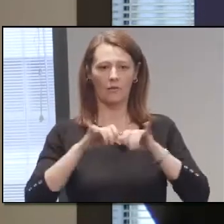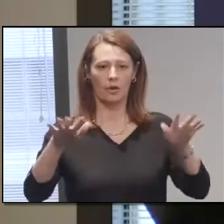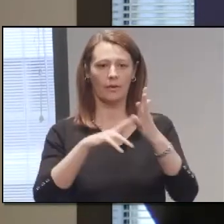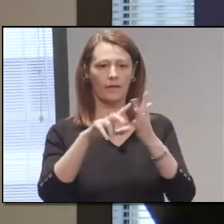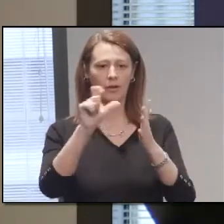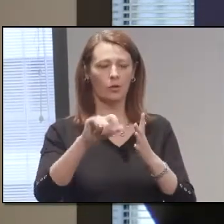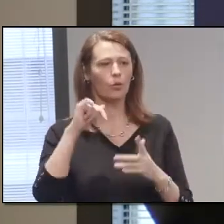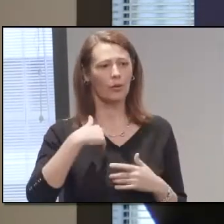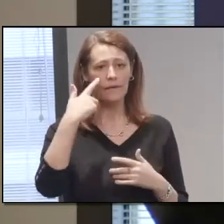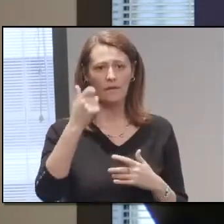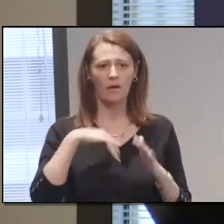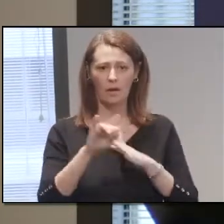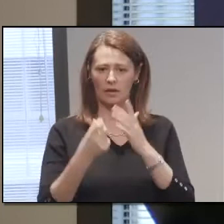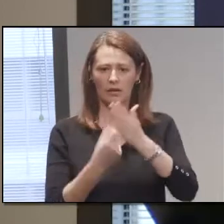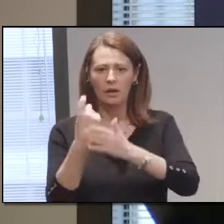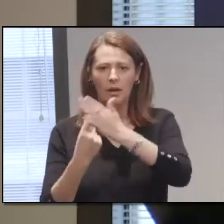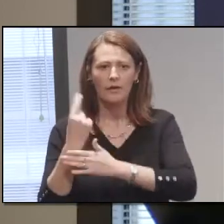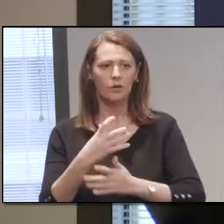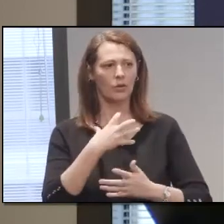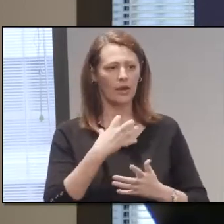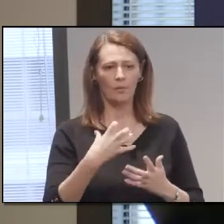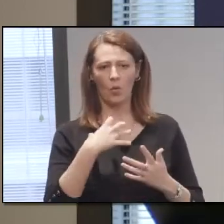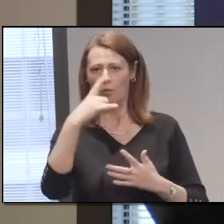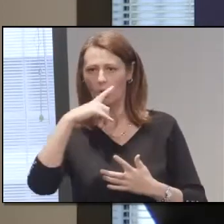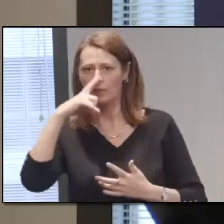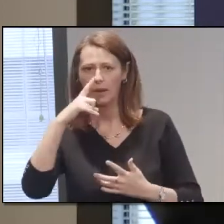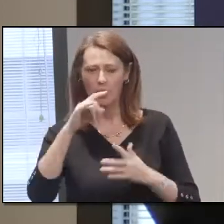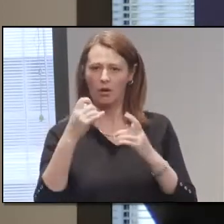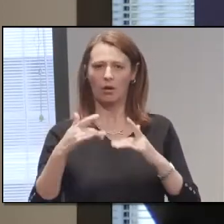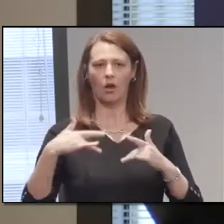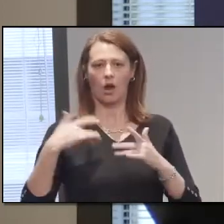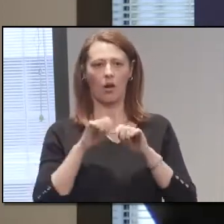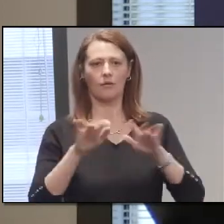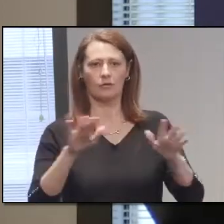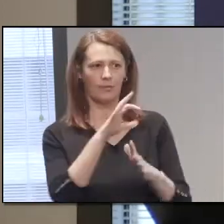finding that these events, we're getting many more people live streaming in rather than turning up.